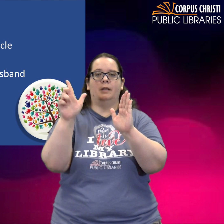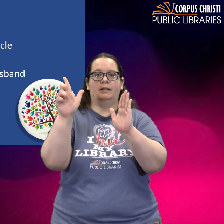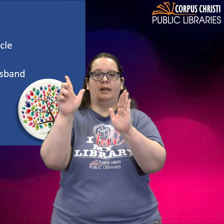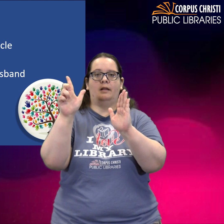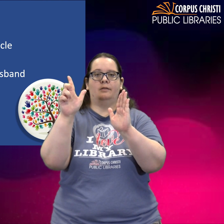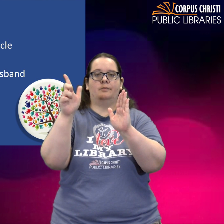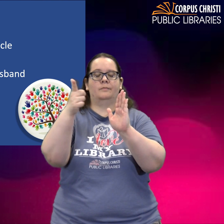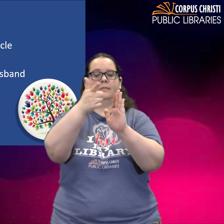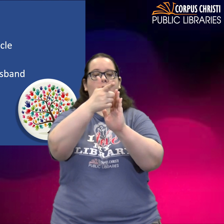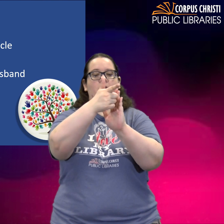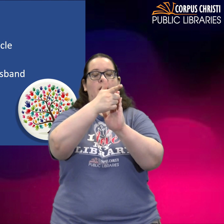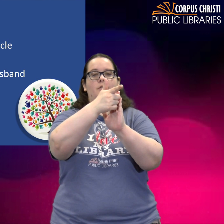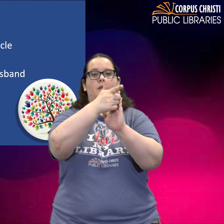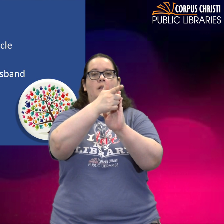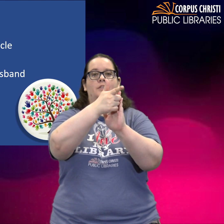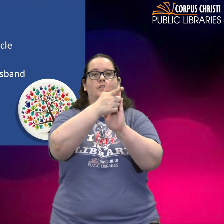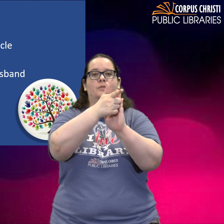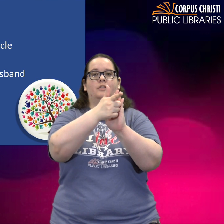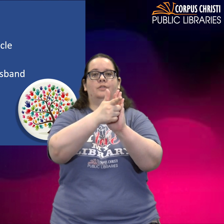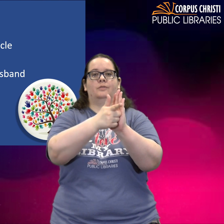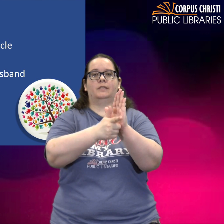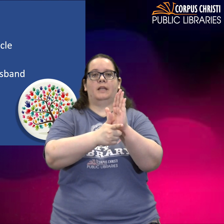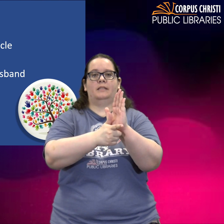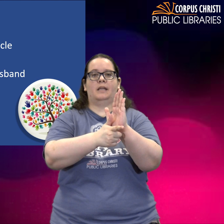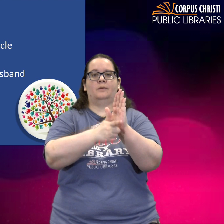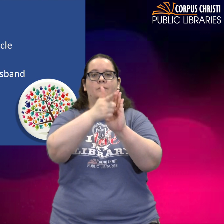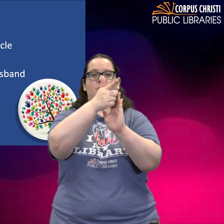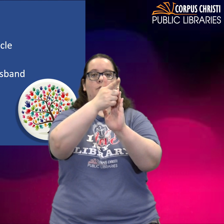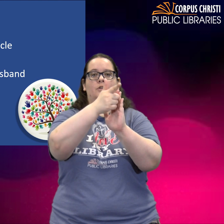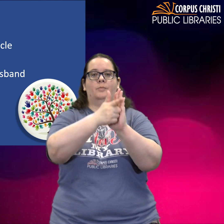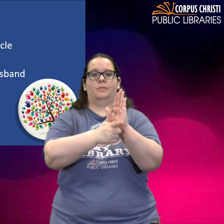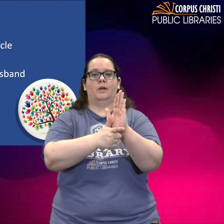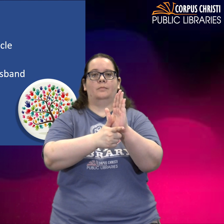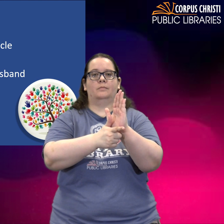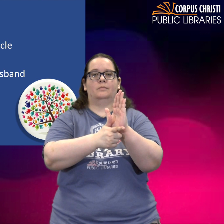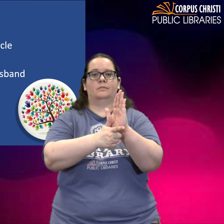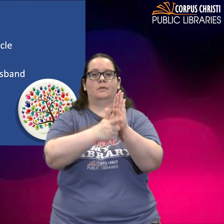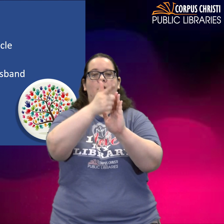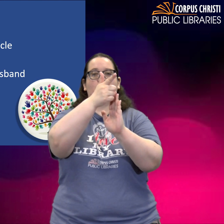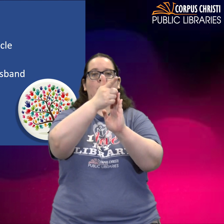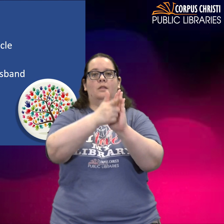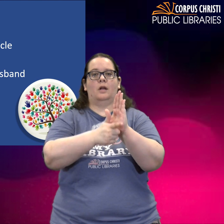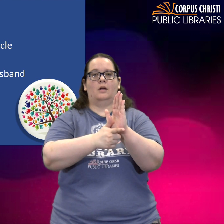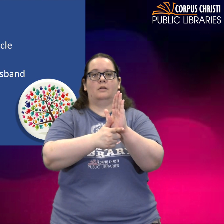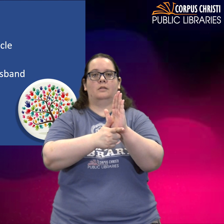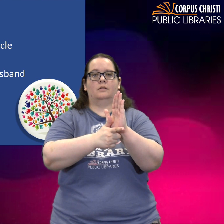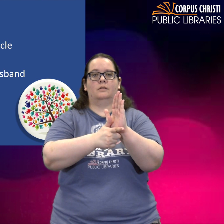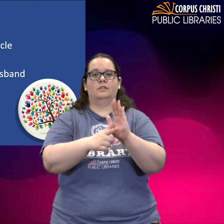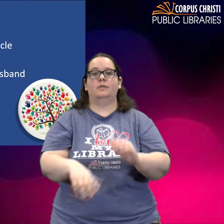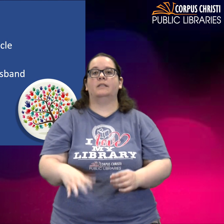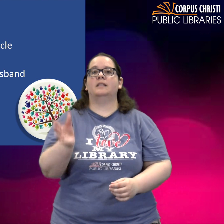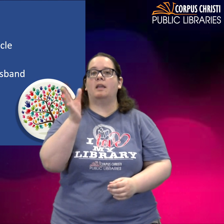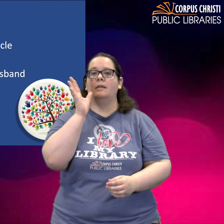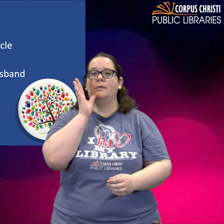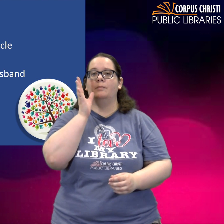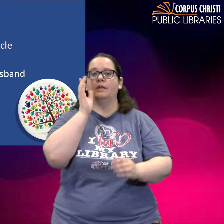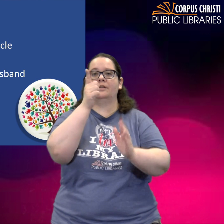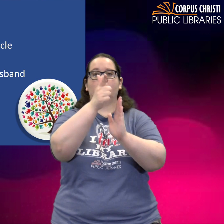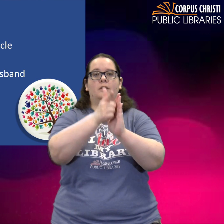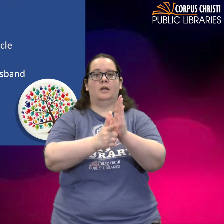and an L, and your L is just going to slide down your open palm. Law. So you can say mother-in-law